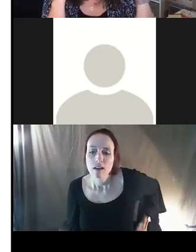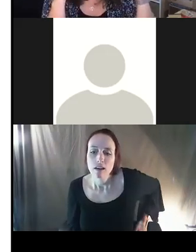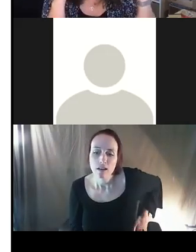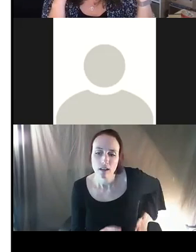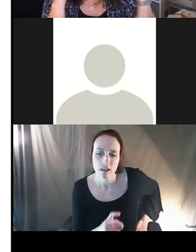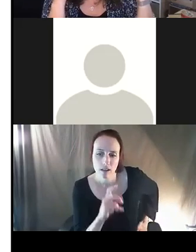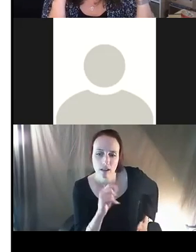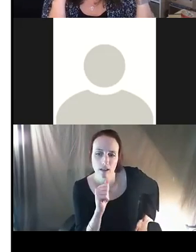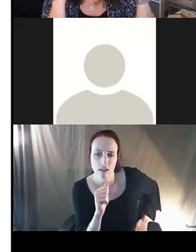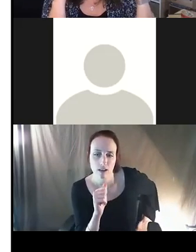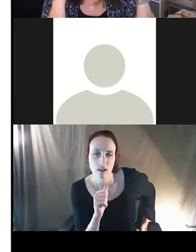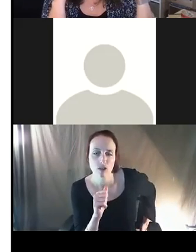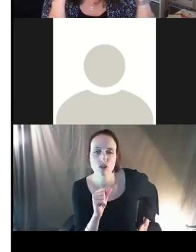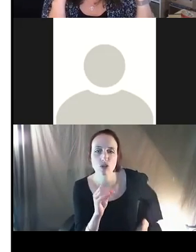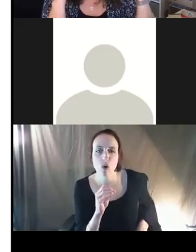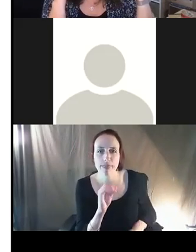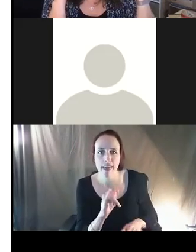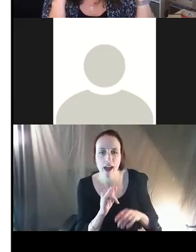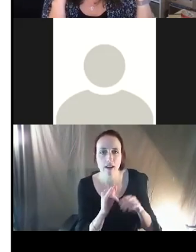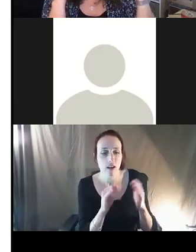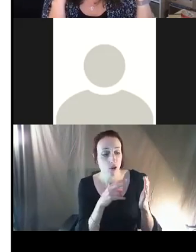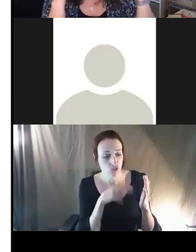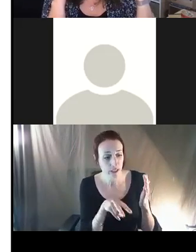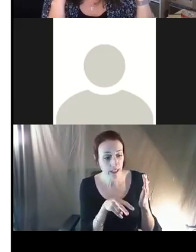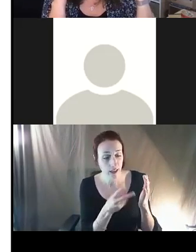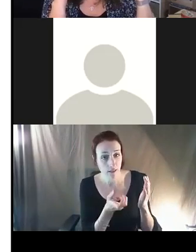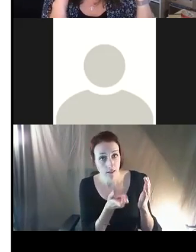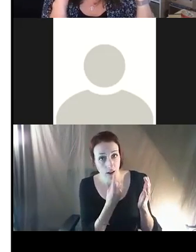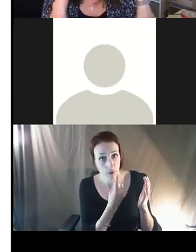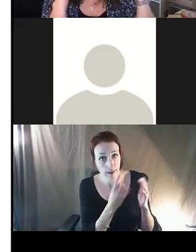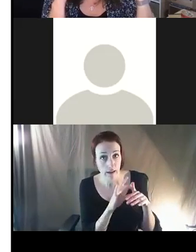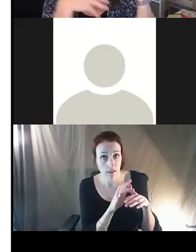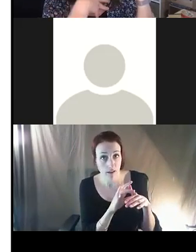comprehending the content, I still think readability,